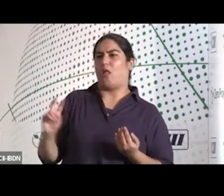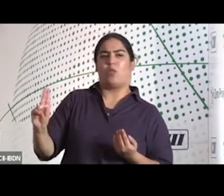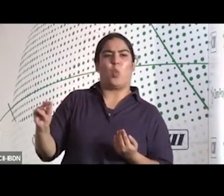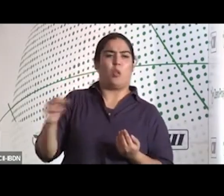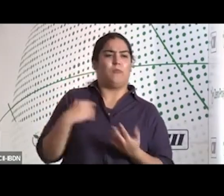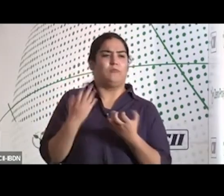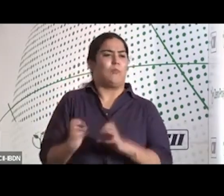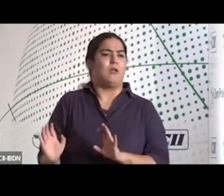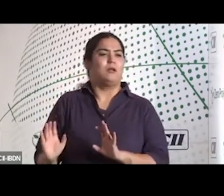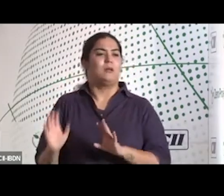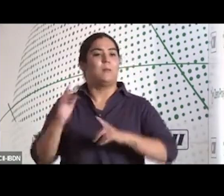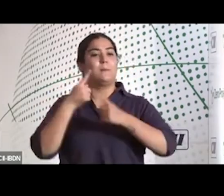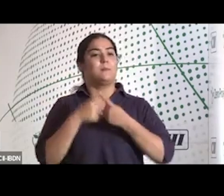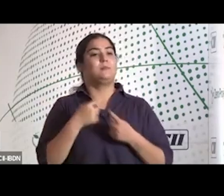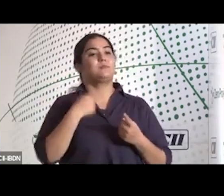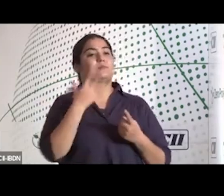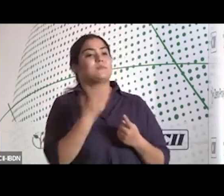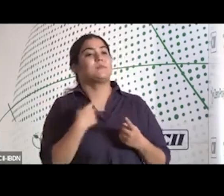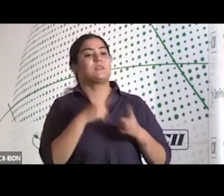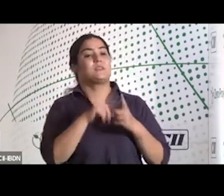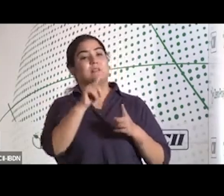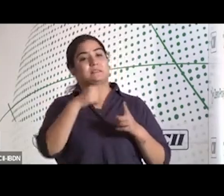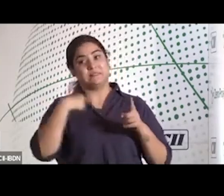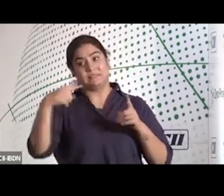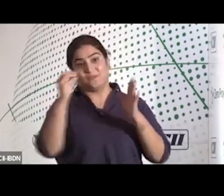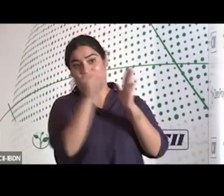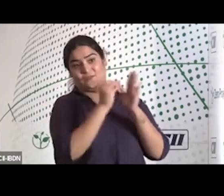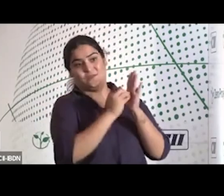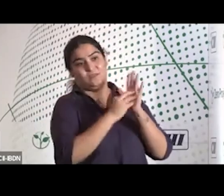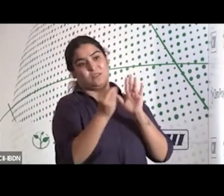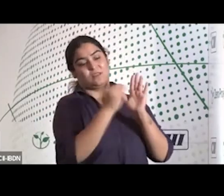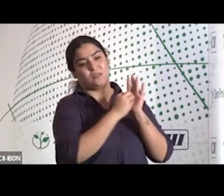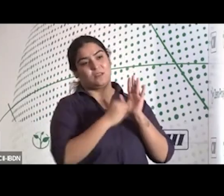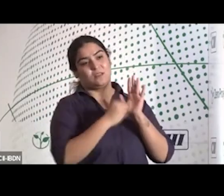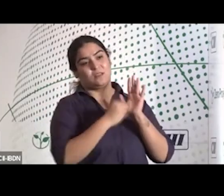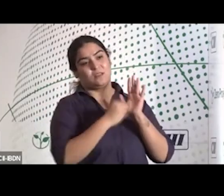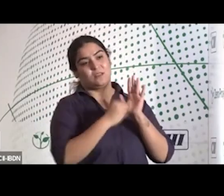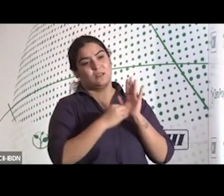We've also they listed to us who are the foreign aid companies,